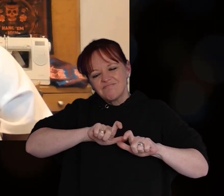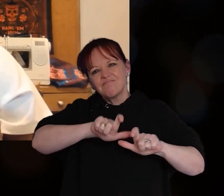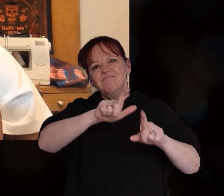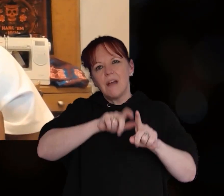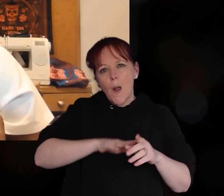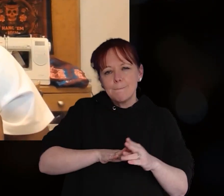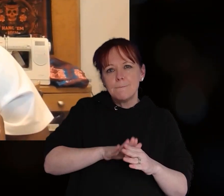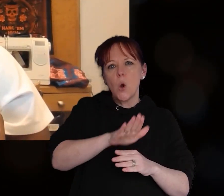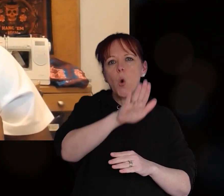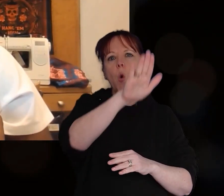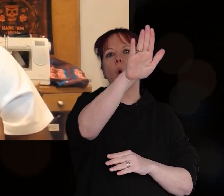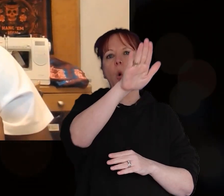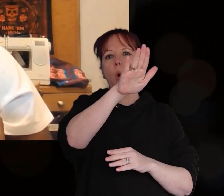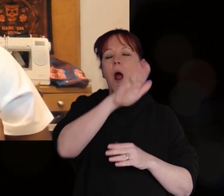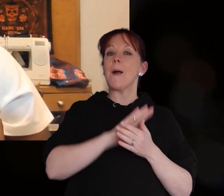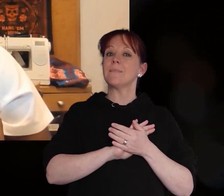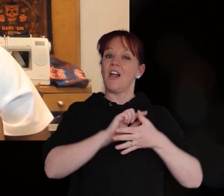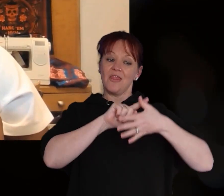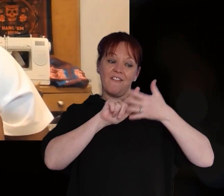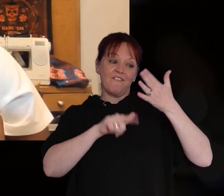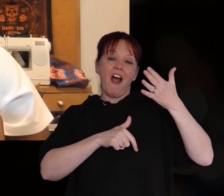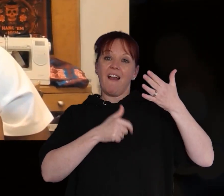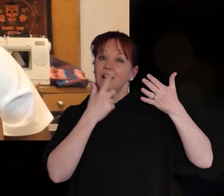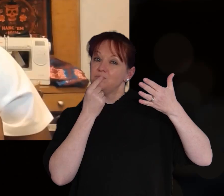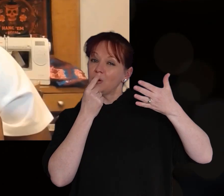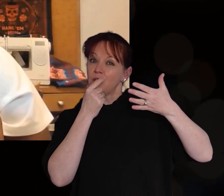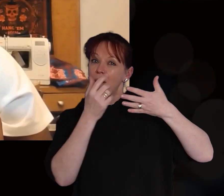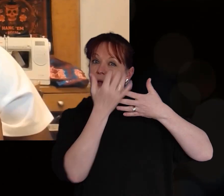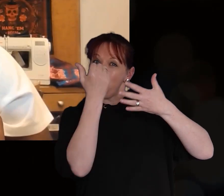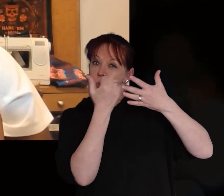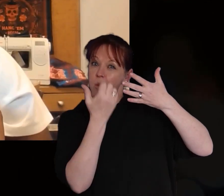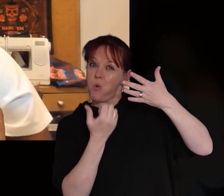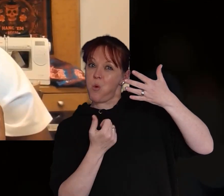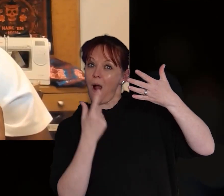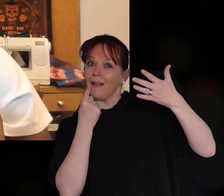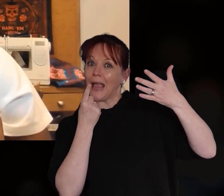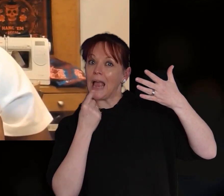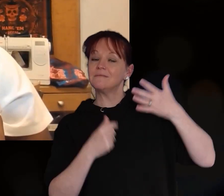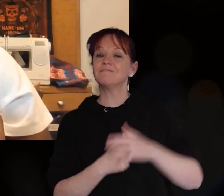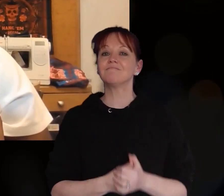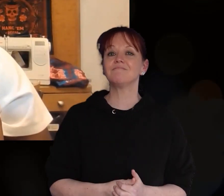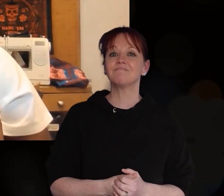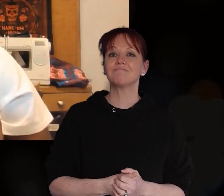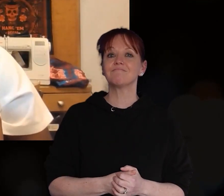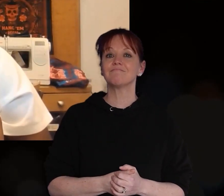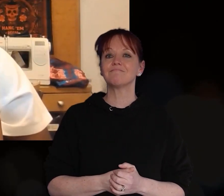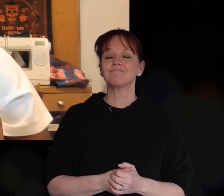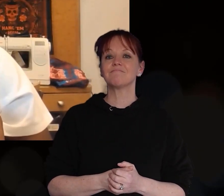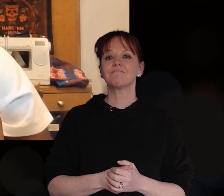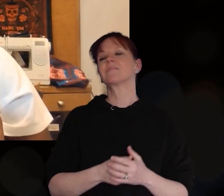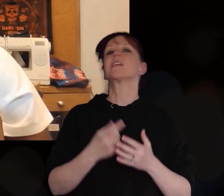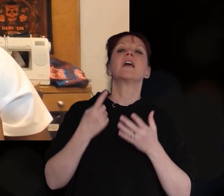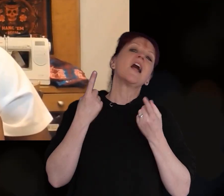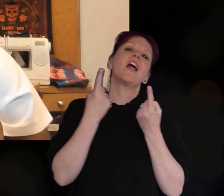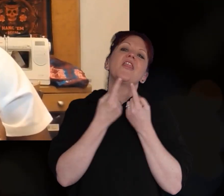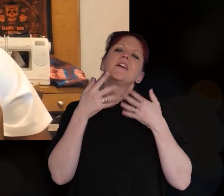but any one of this year's finalists would have been a runaway winner even just a couple of years ago. A common thread running through them